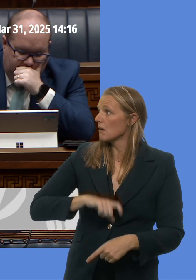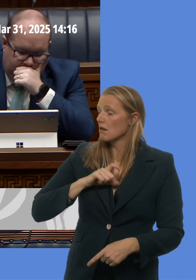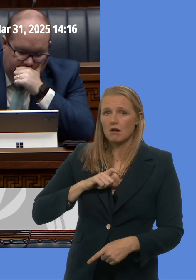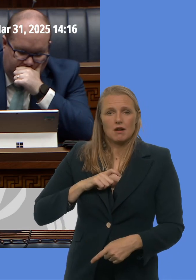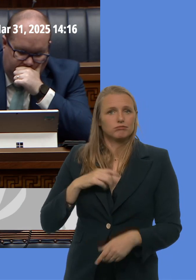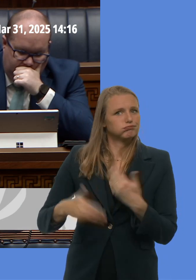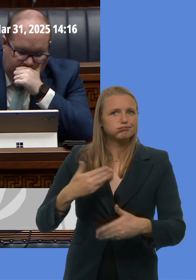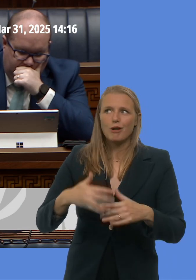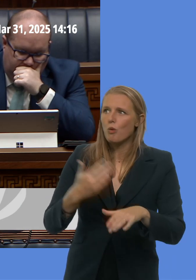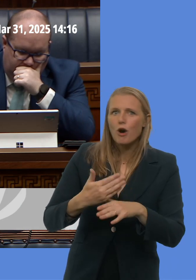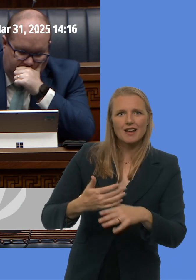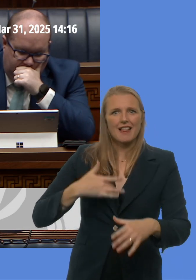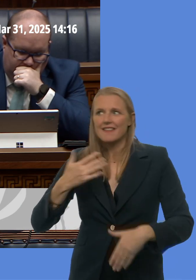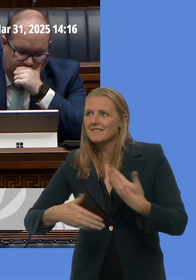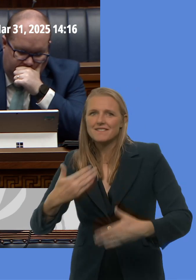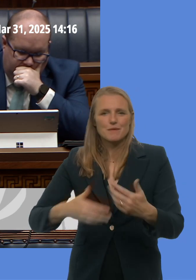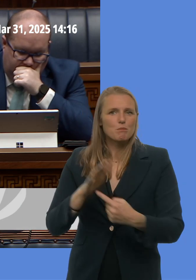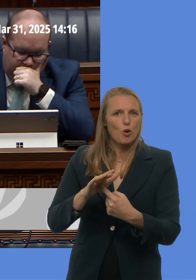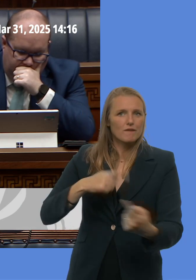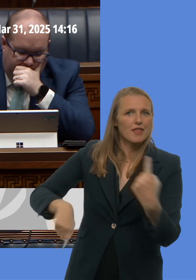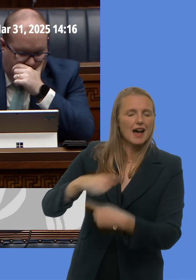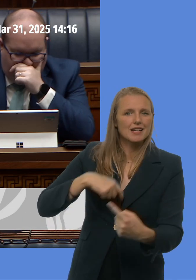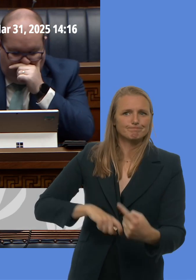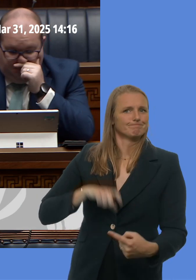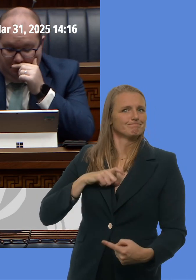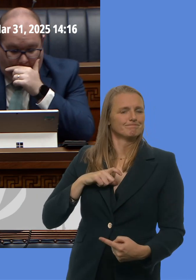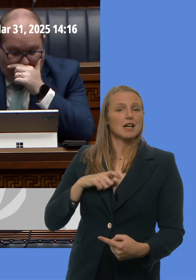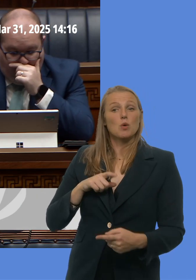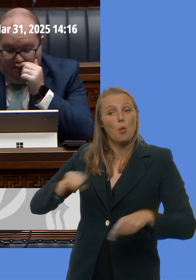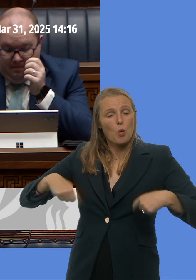society, which we all want to see. Such a commitment to peace will require an